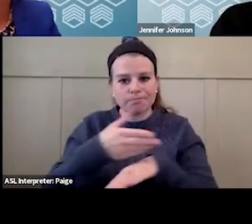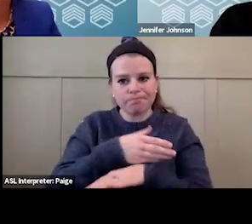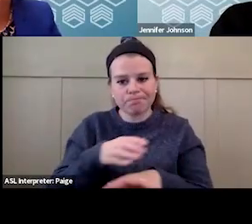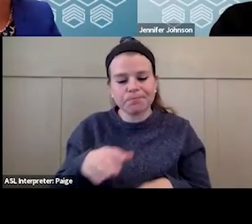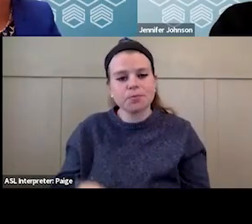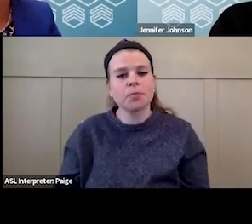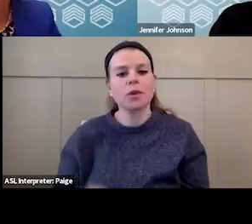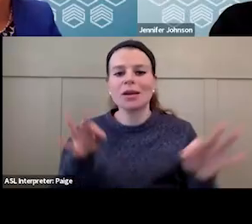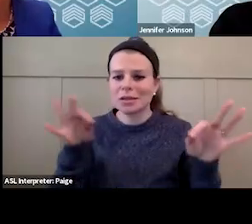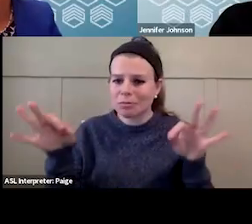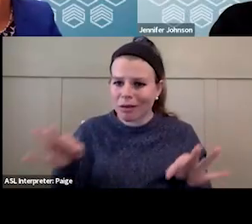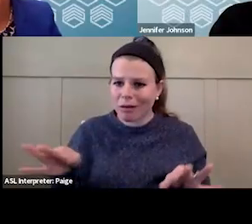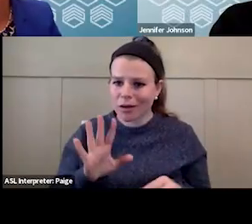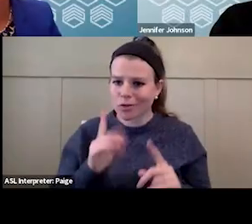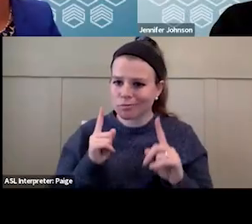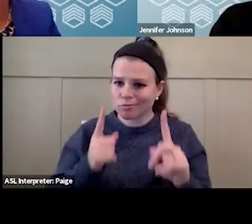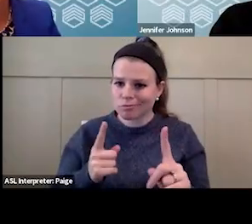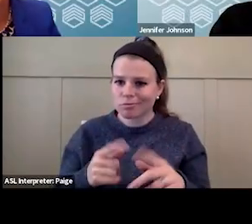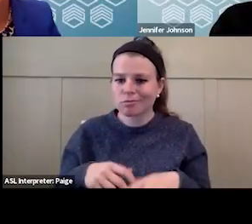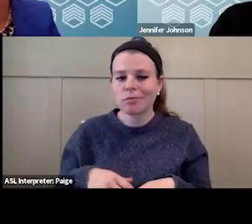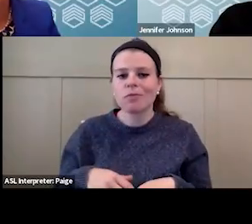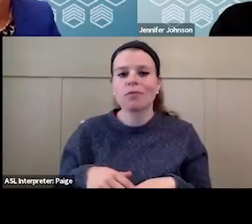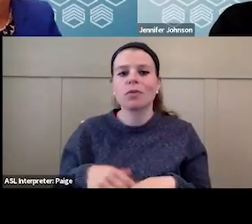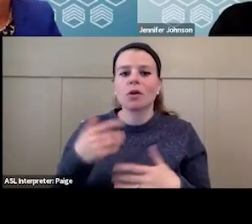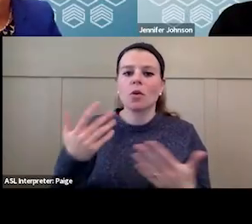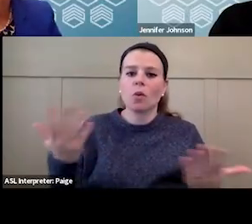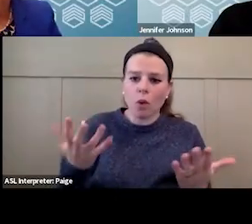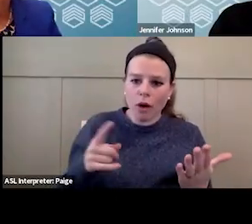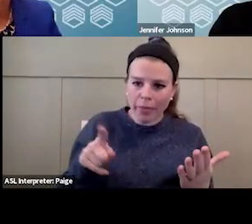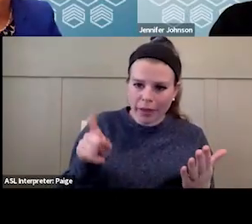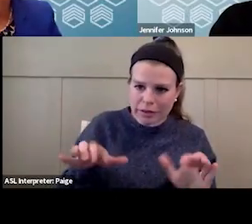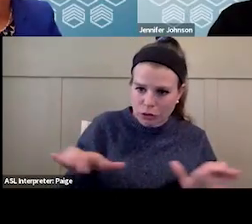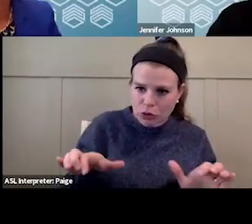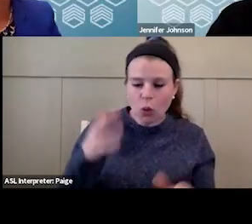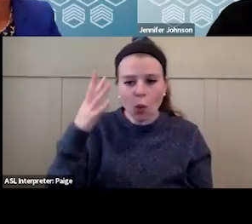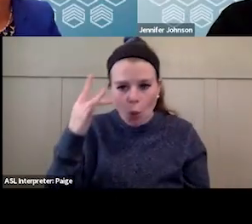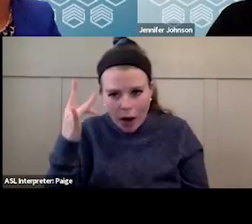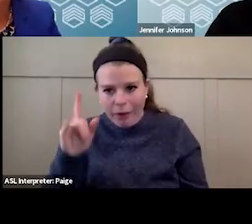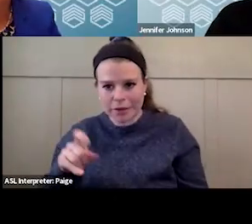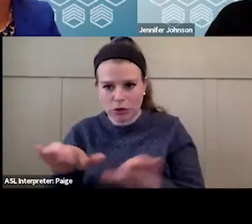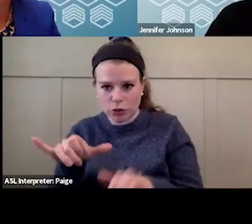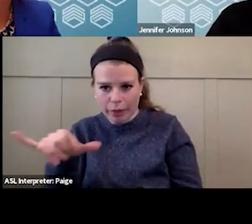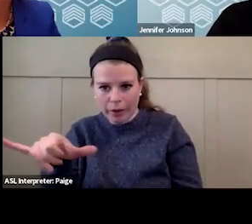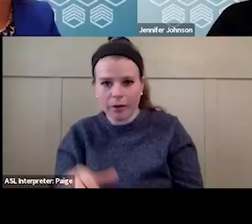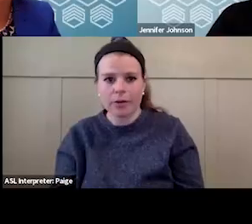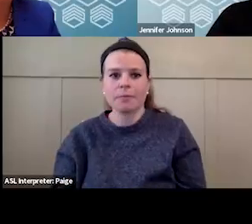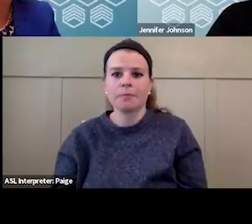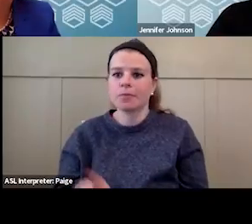Explain what you want them to do and why you want them to do it. Um, i- do you ever remember that teacher in school who just said,